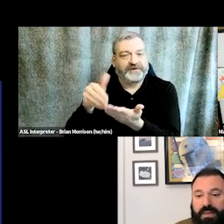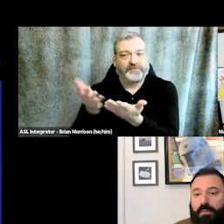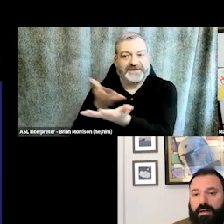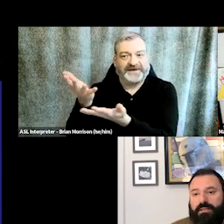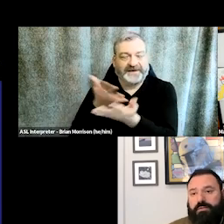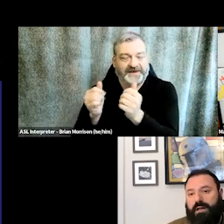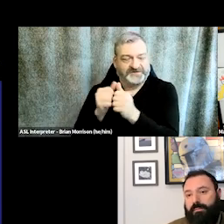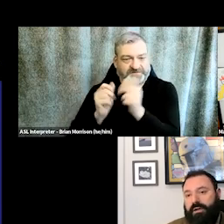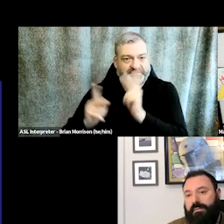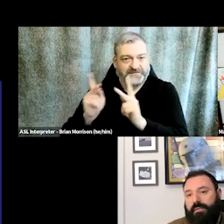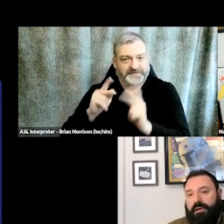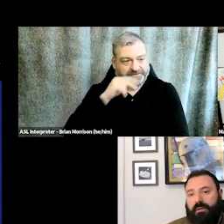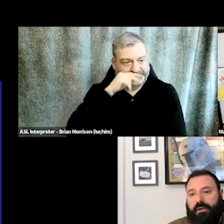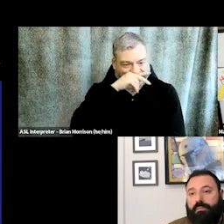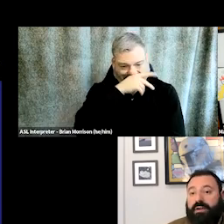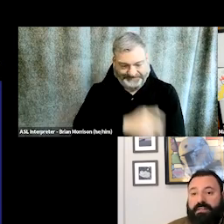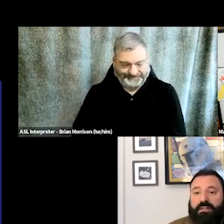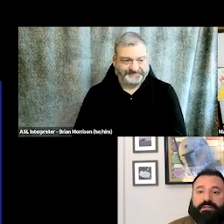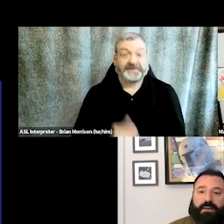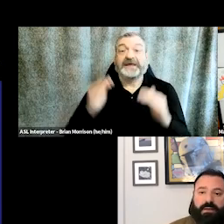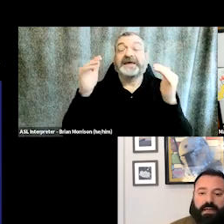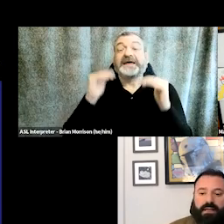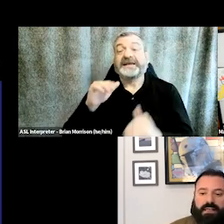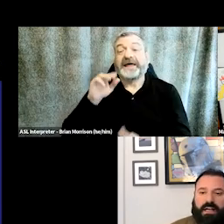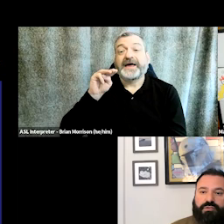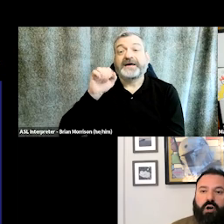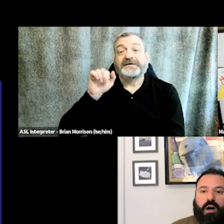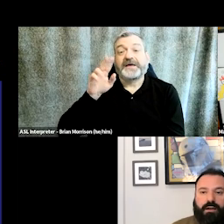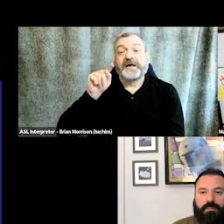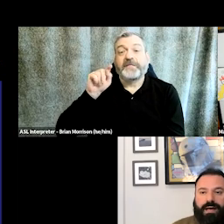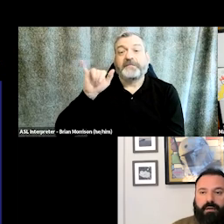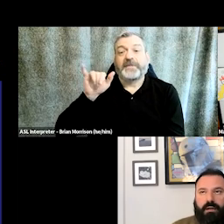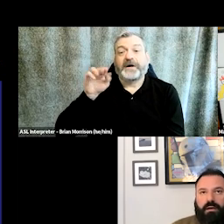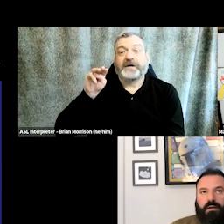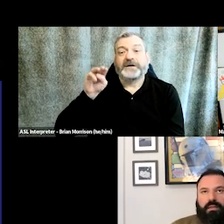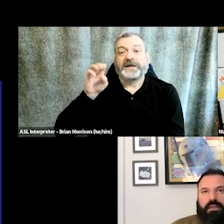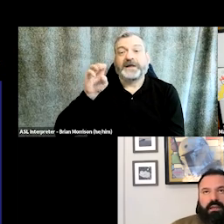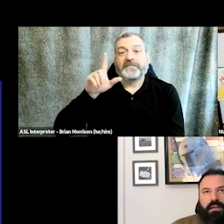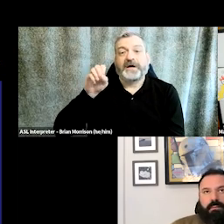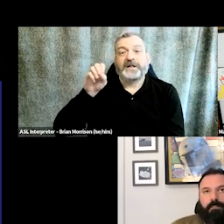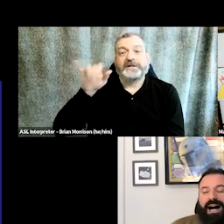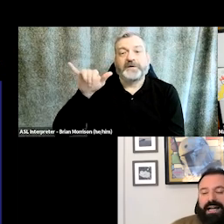And then I wanted to bring up Marty Malloy, president of Tamman, to kind of talk about the buy